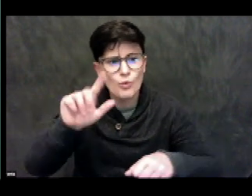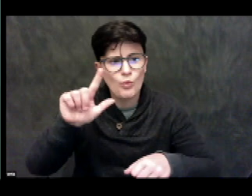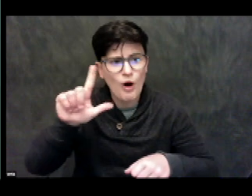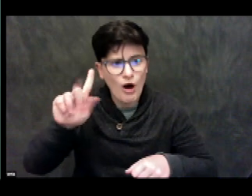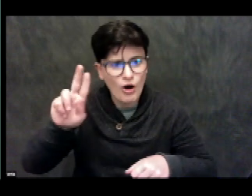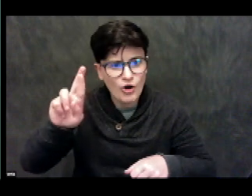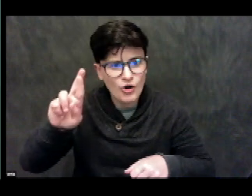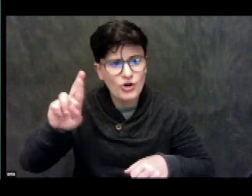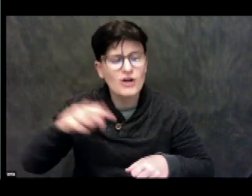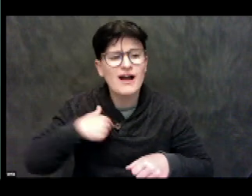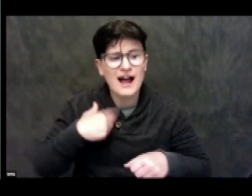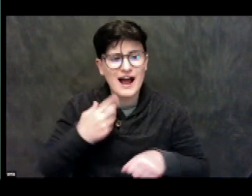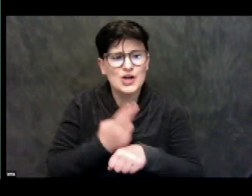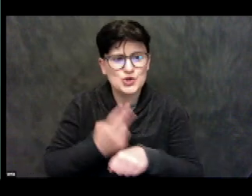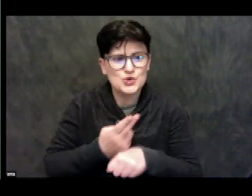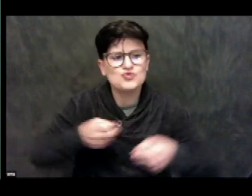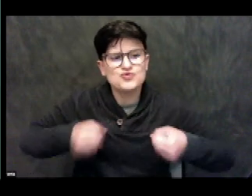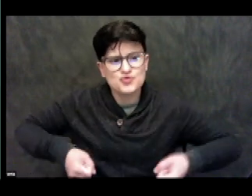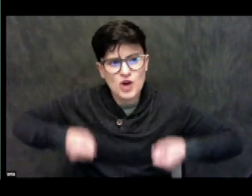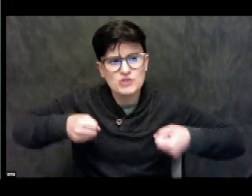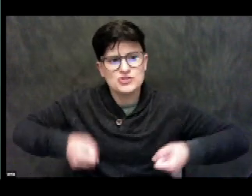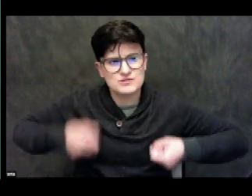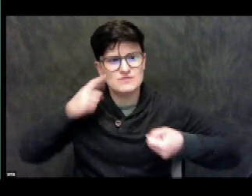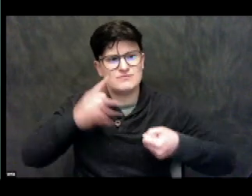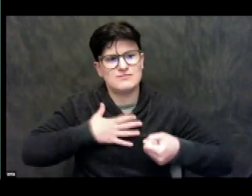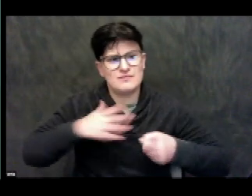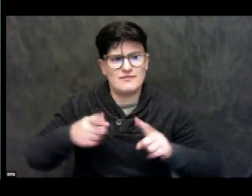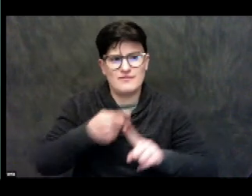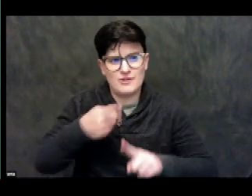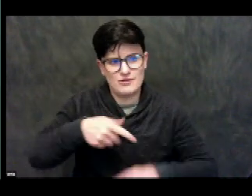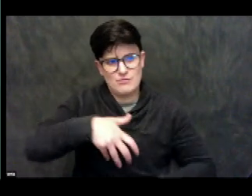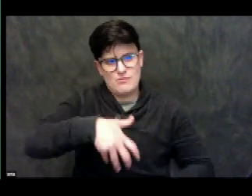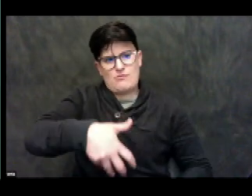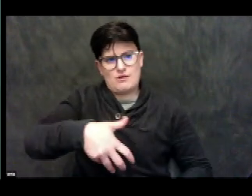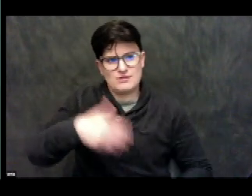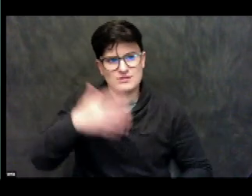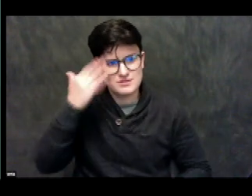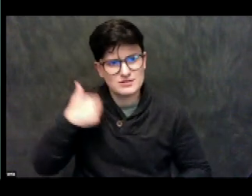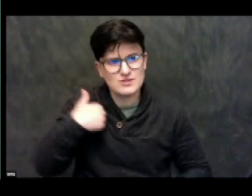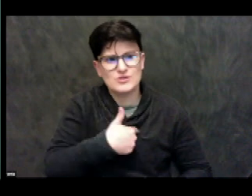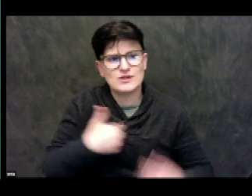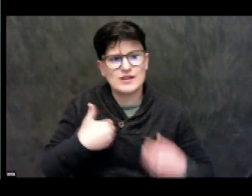my first pregnancy because we live in a two floor condo.